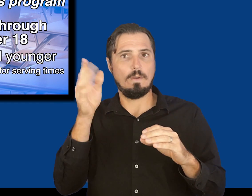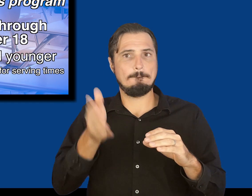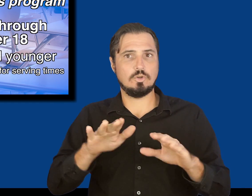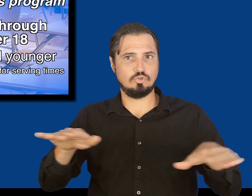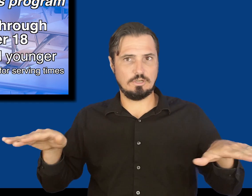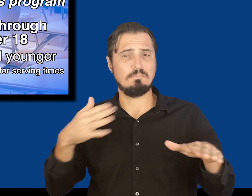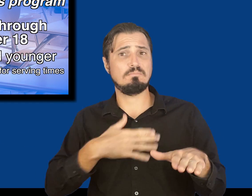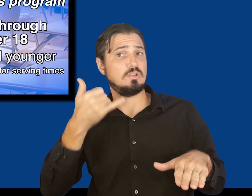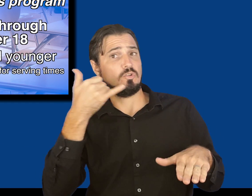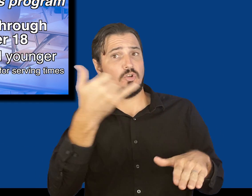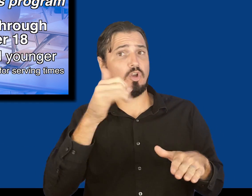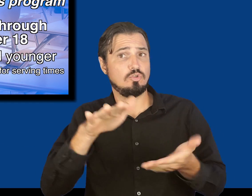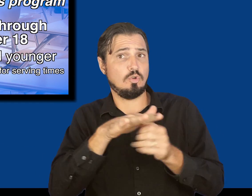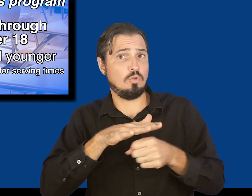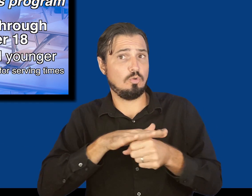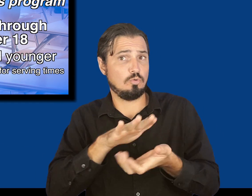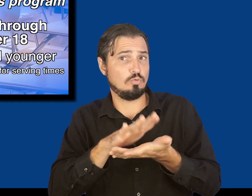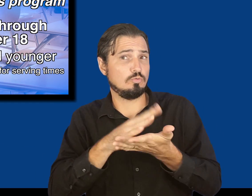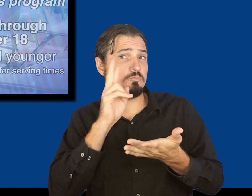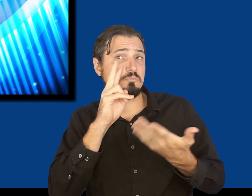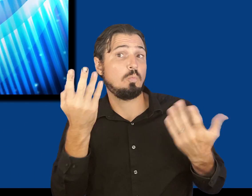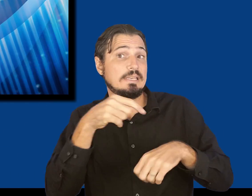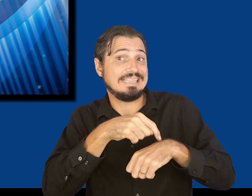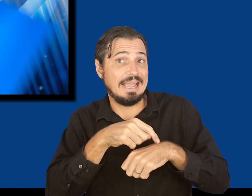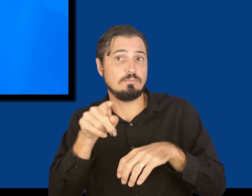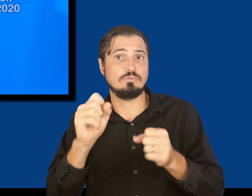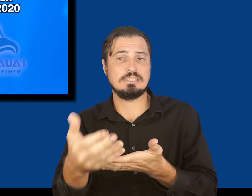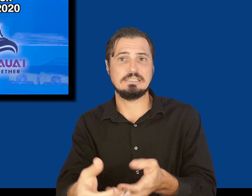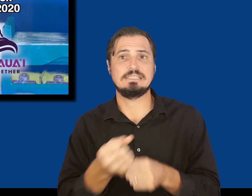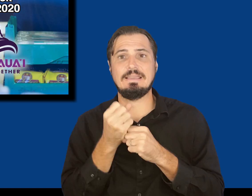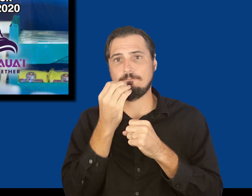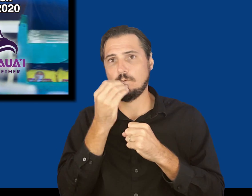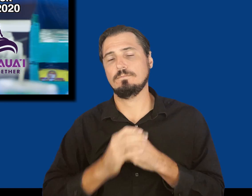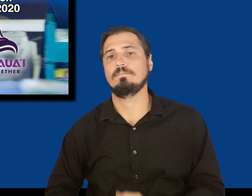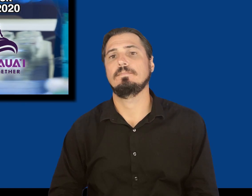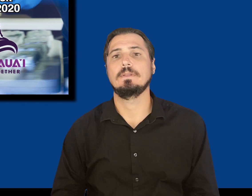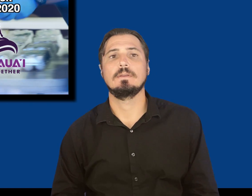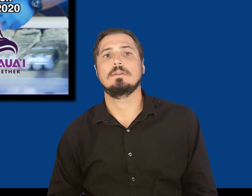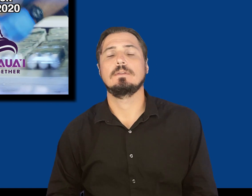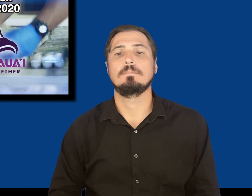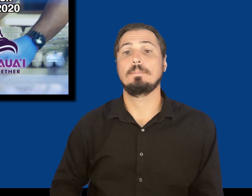Please call your local school for serving times the county and the two Kaua’i food banks are